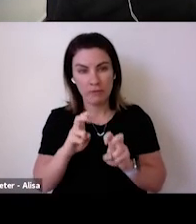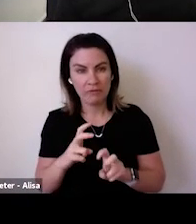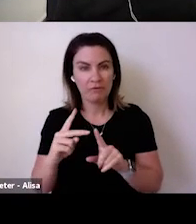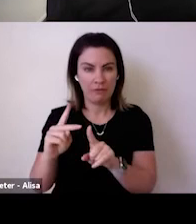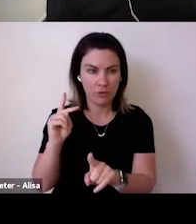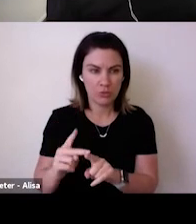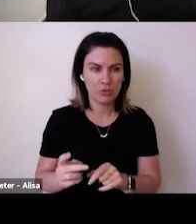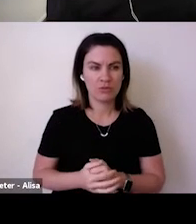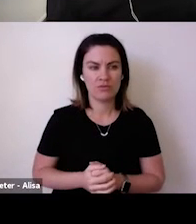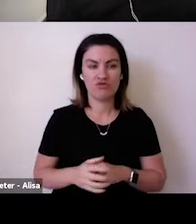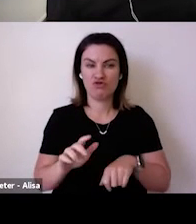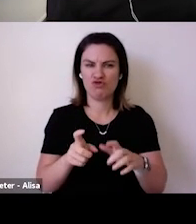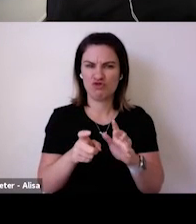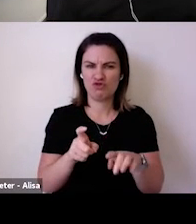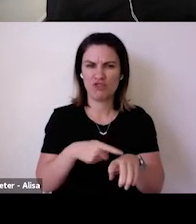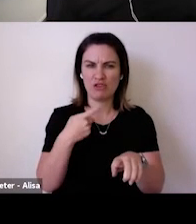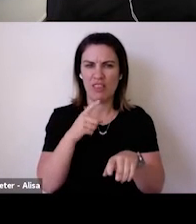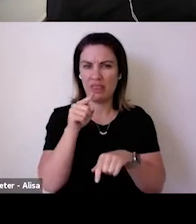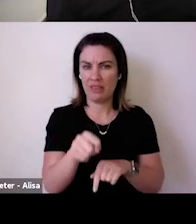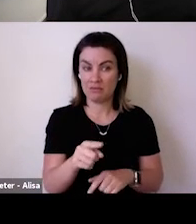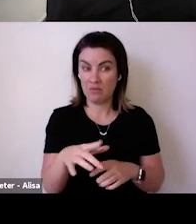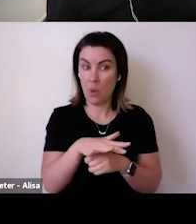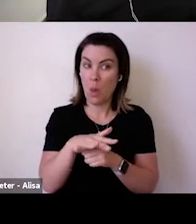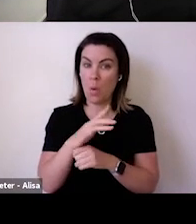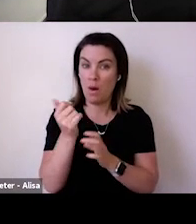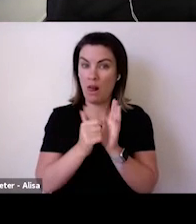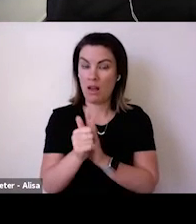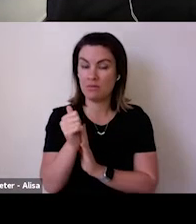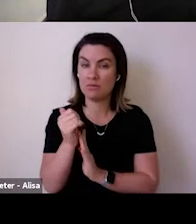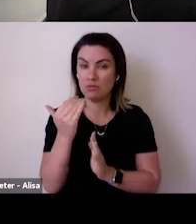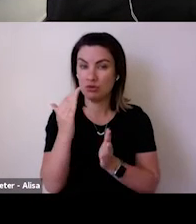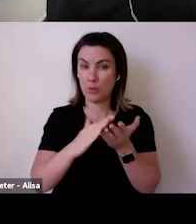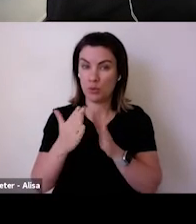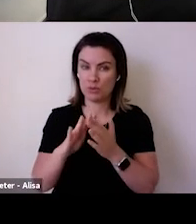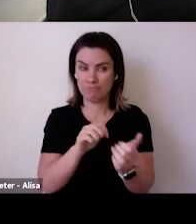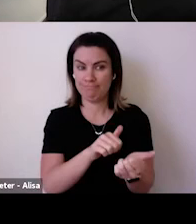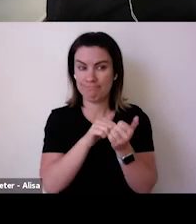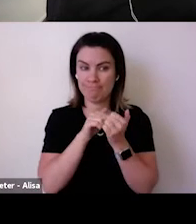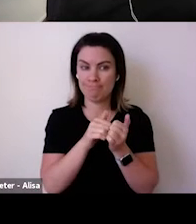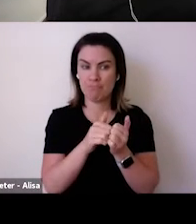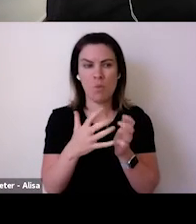Scratch that, local arts community worked with scratch that is a web magazine